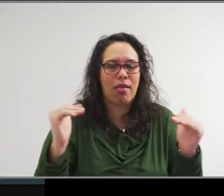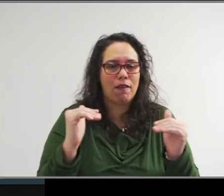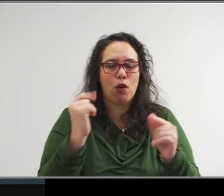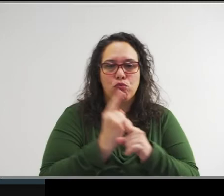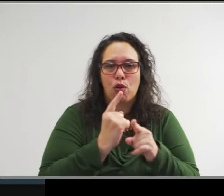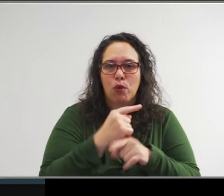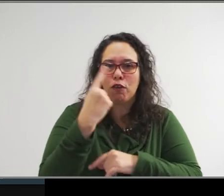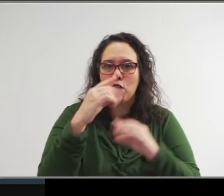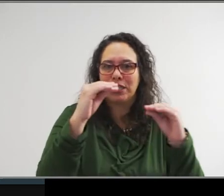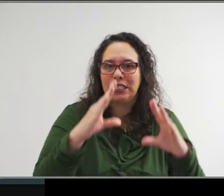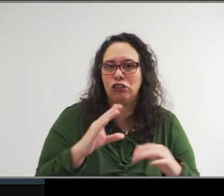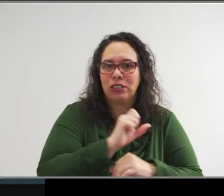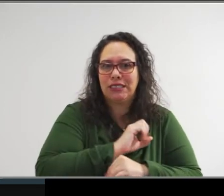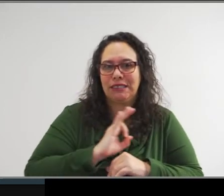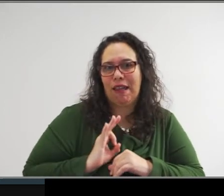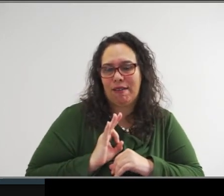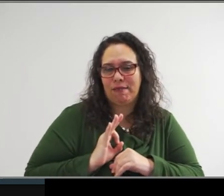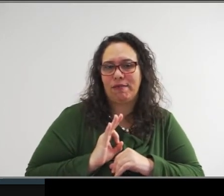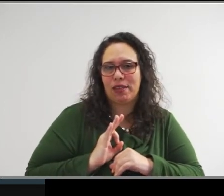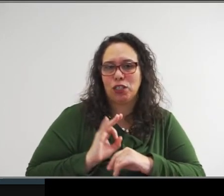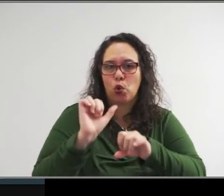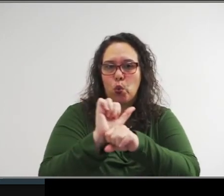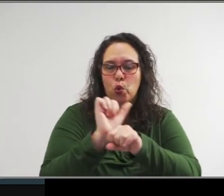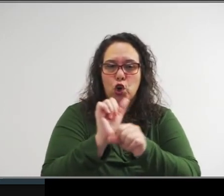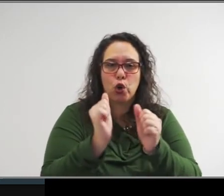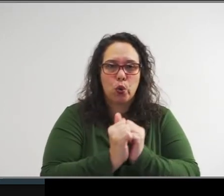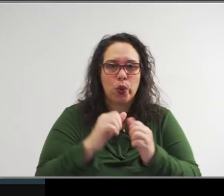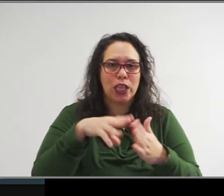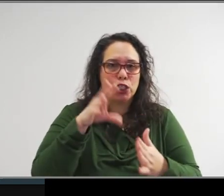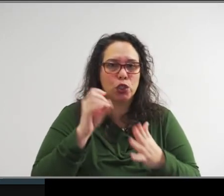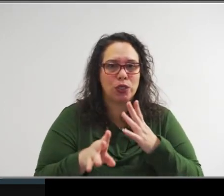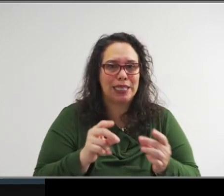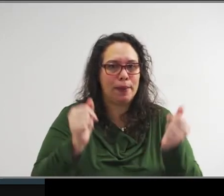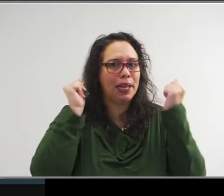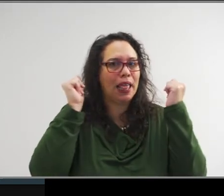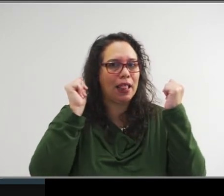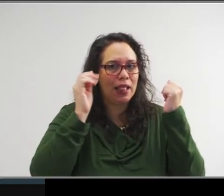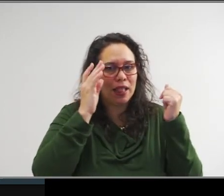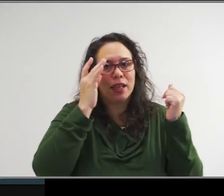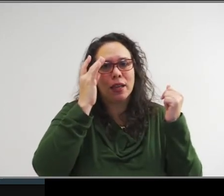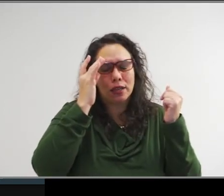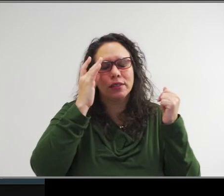and staff members to be able to work with students almost immediately. And I'm so grateful for that.